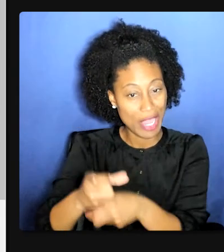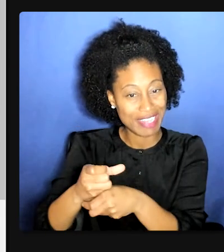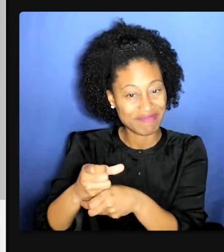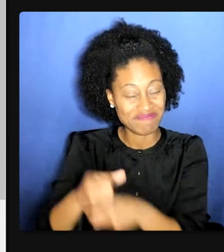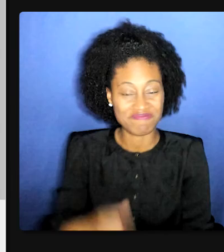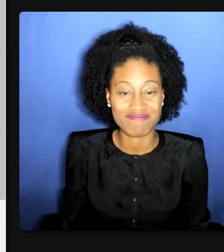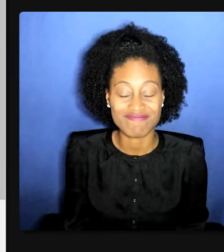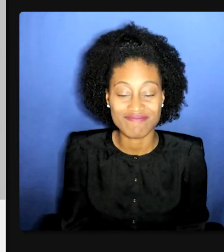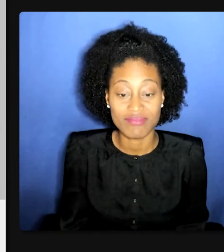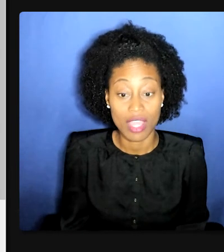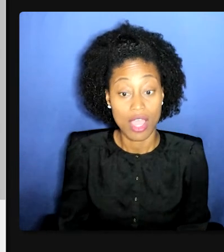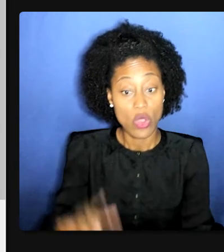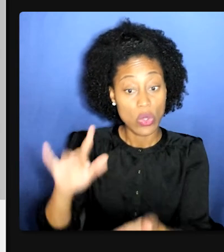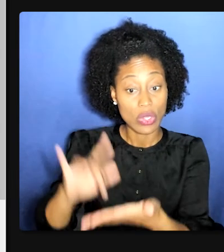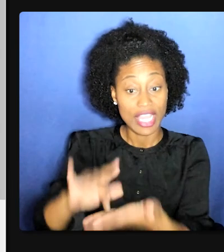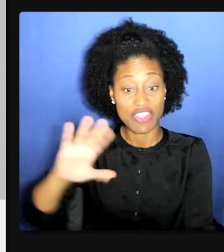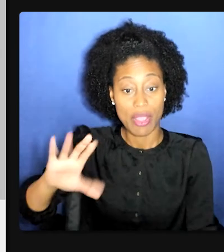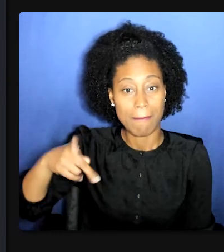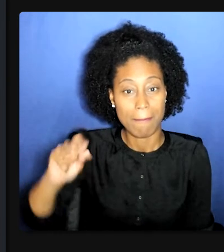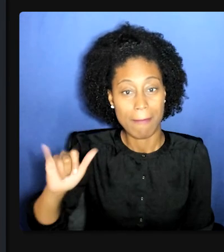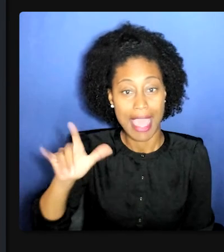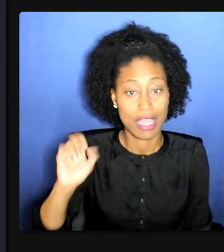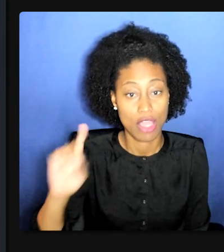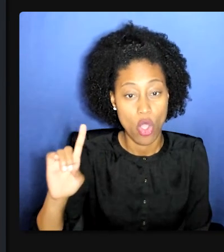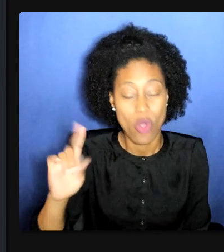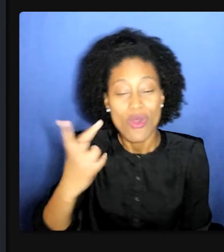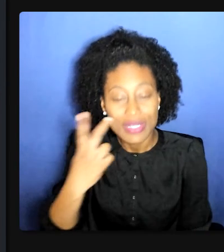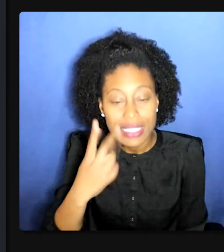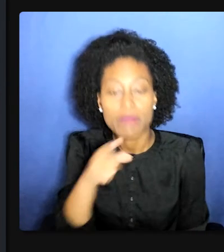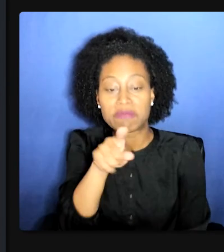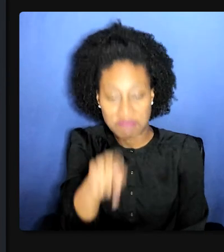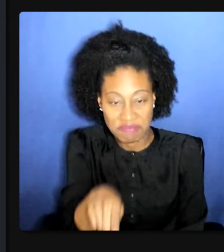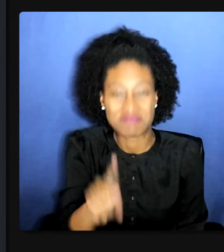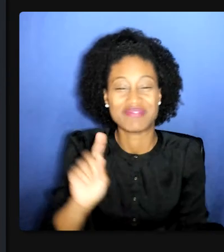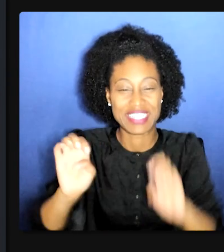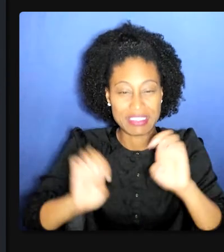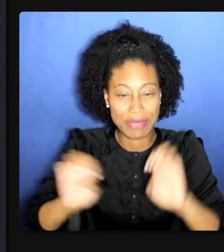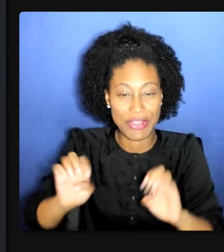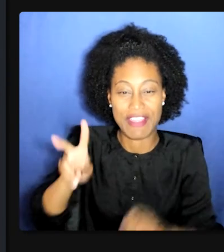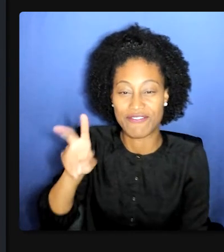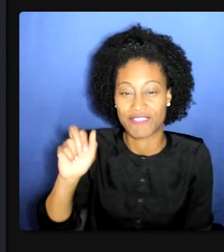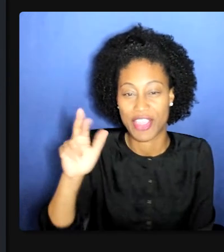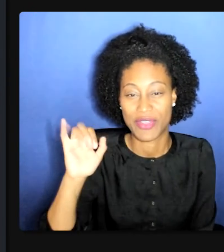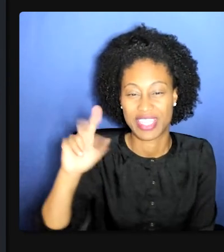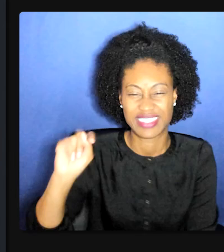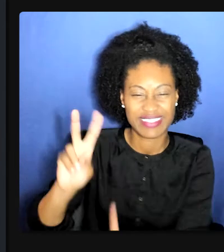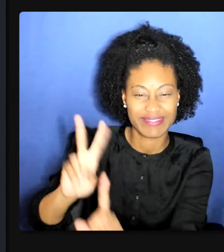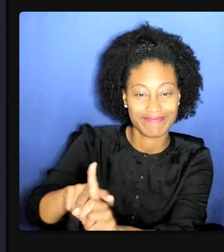As we click on the payload, you'll see the experiment variant being assigned.